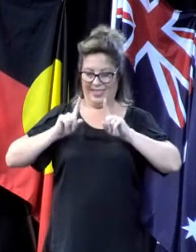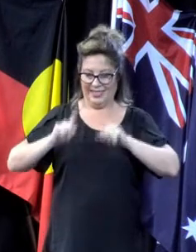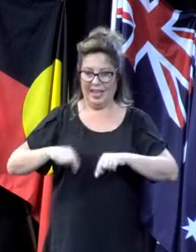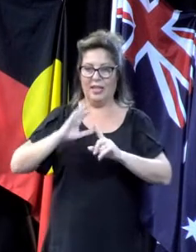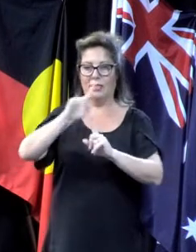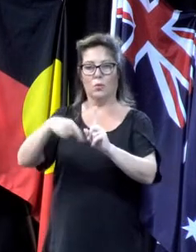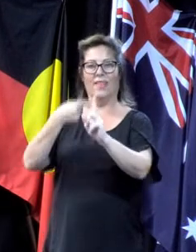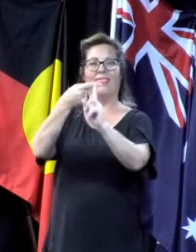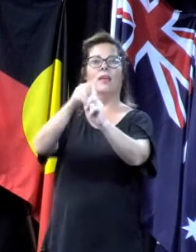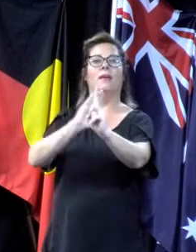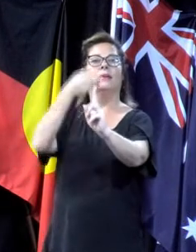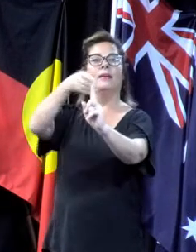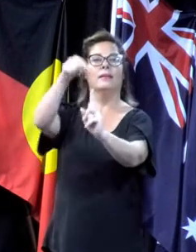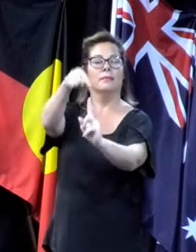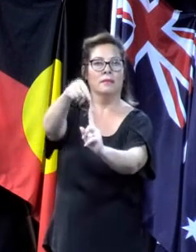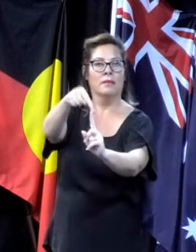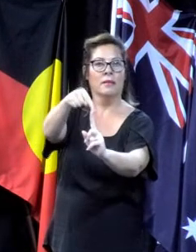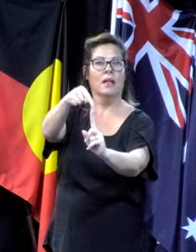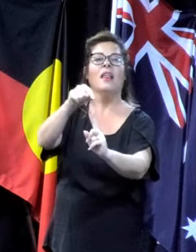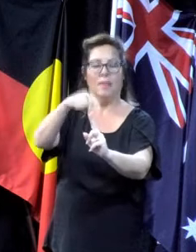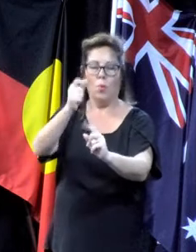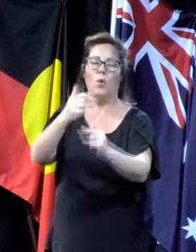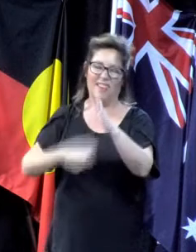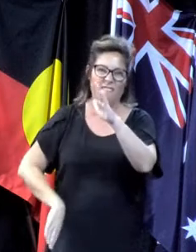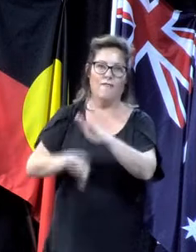that student would be a full participant in their classes.